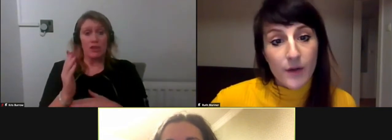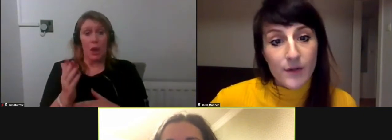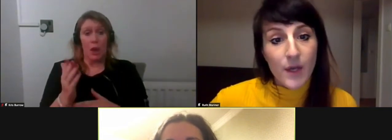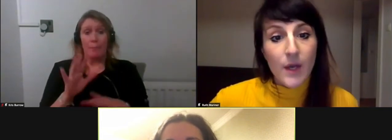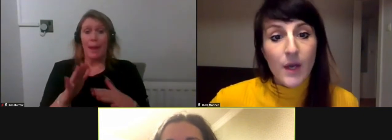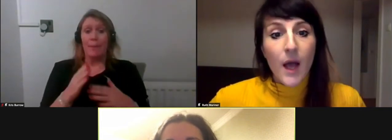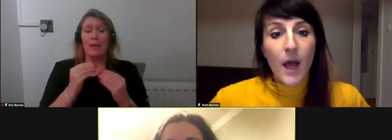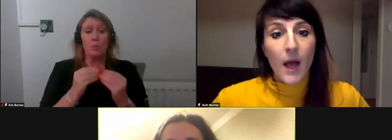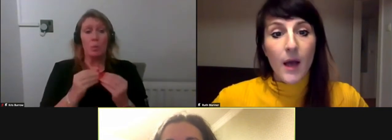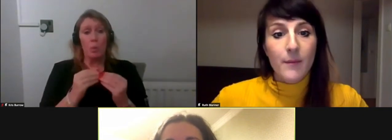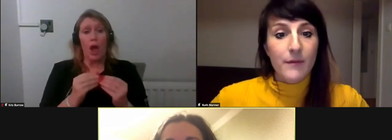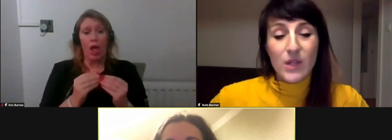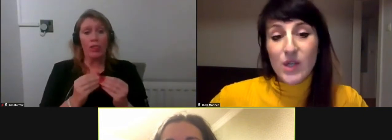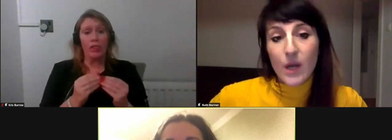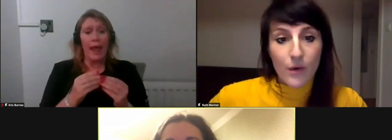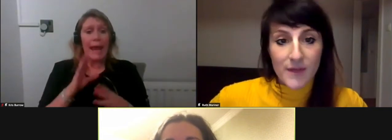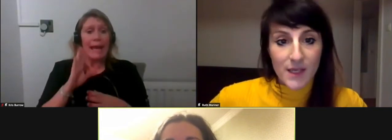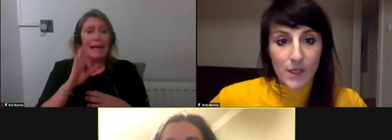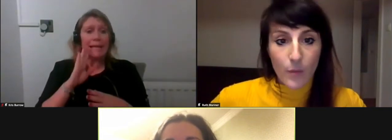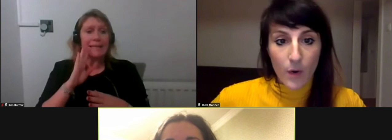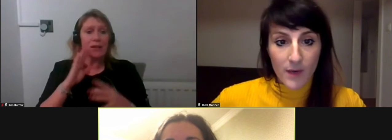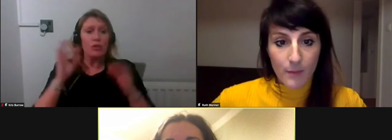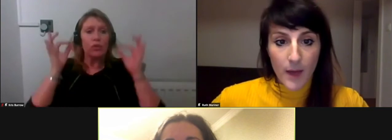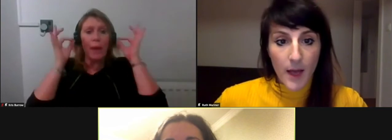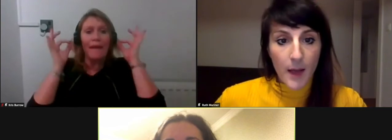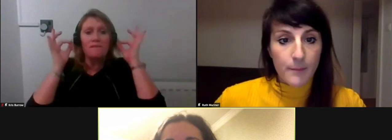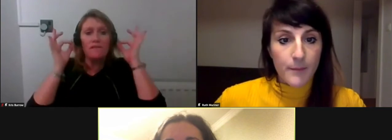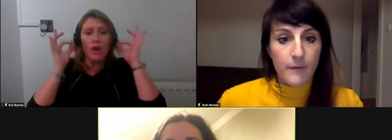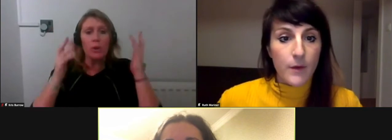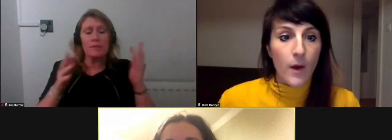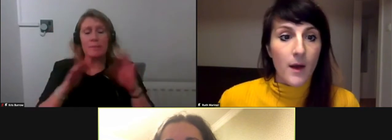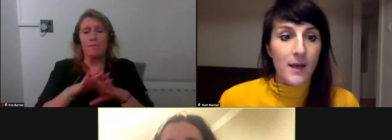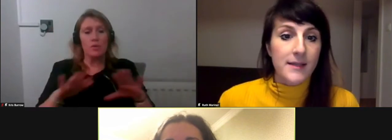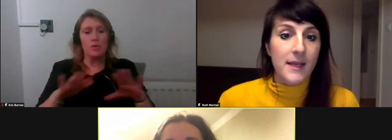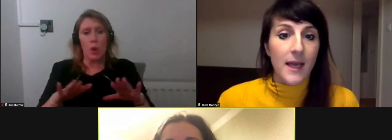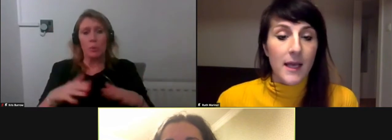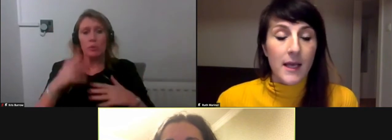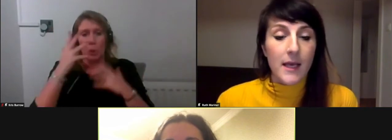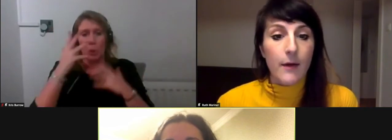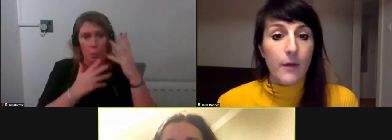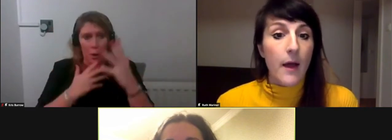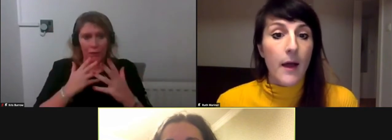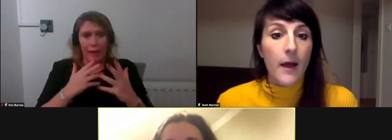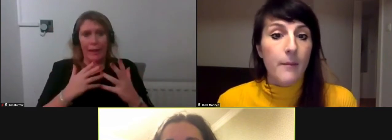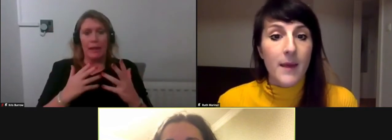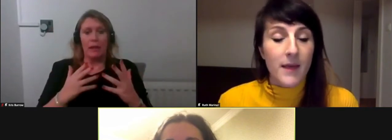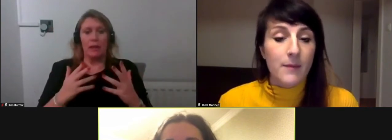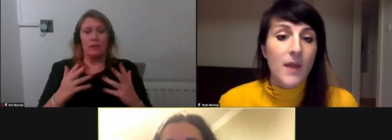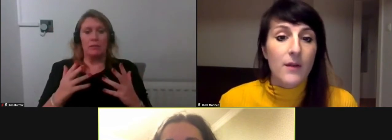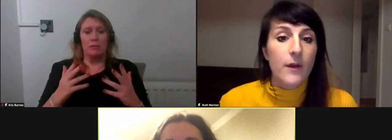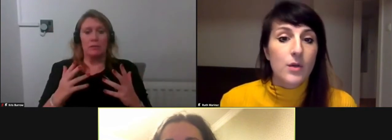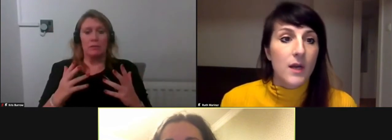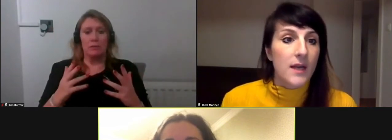if you don't, obviously don't worry but if you are listening maybe headphones are a good idea.